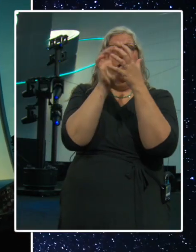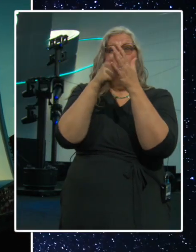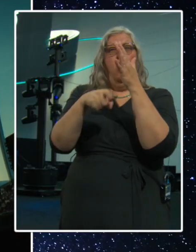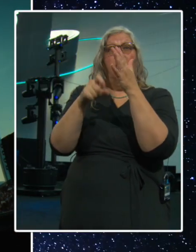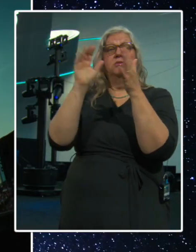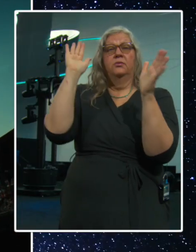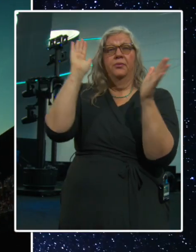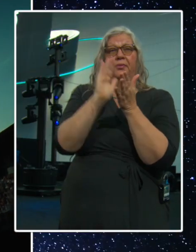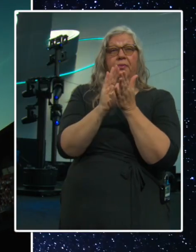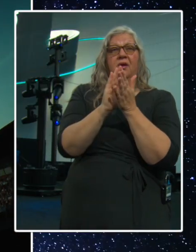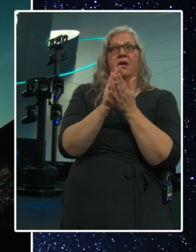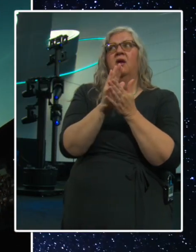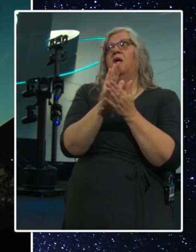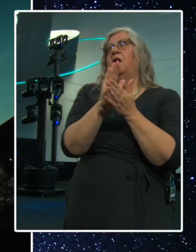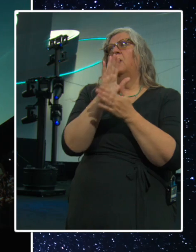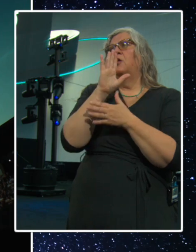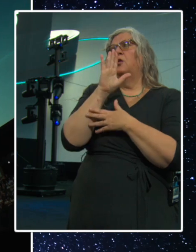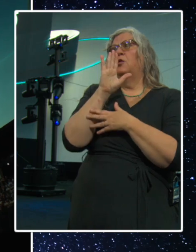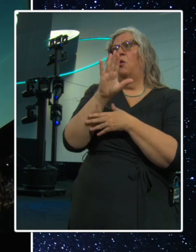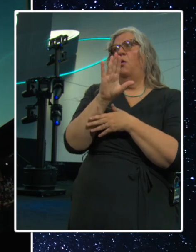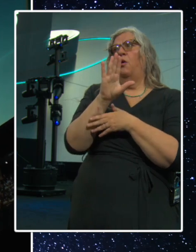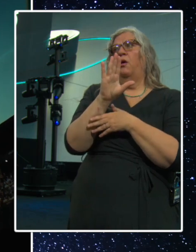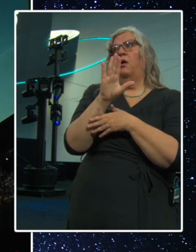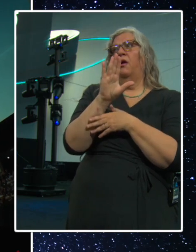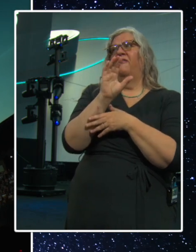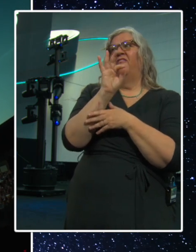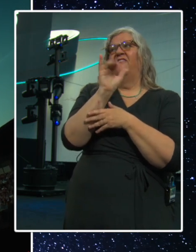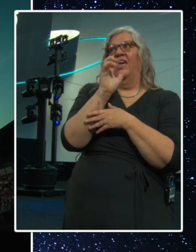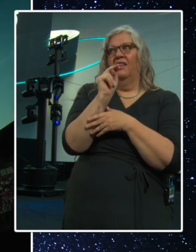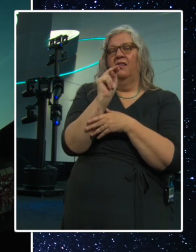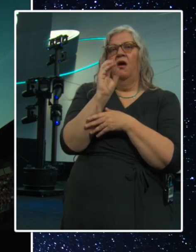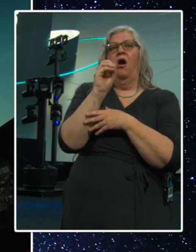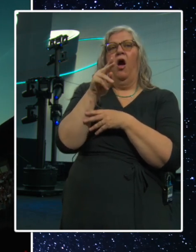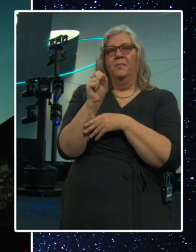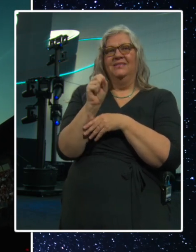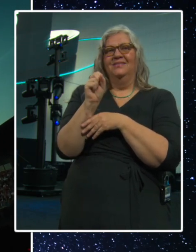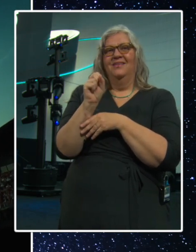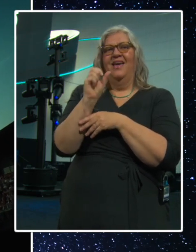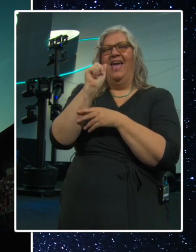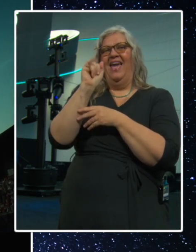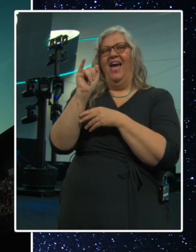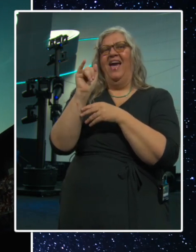Your FinOps AI admin will help you right size and consolidate.